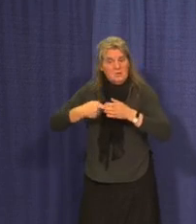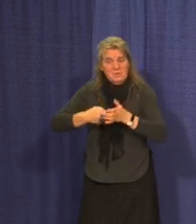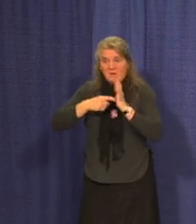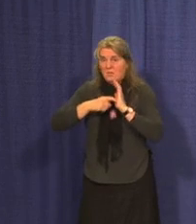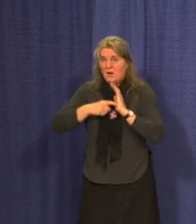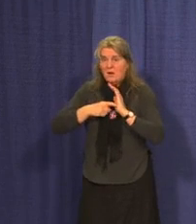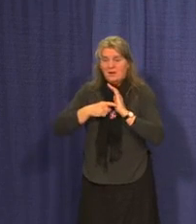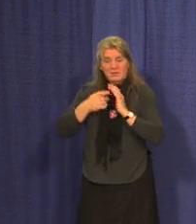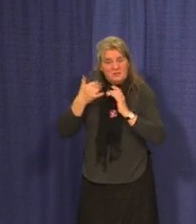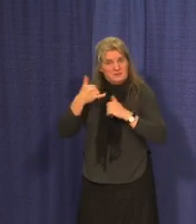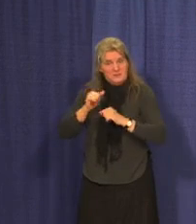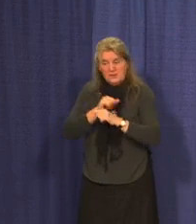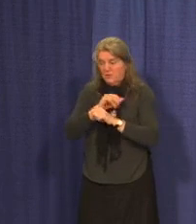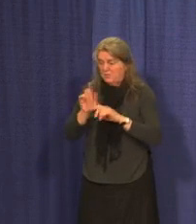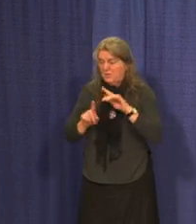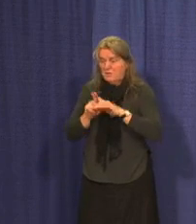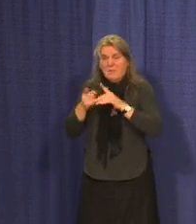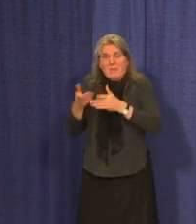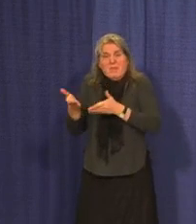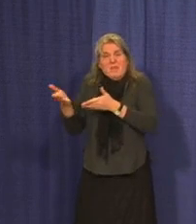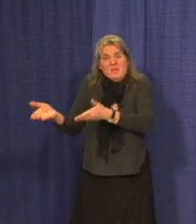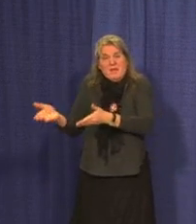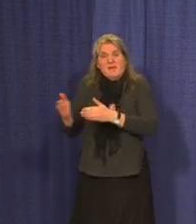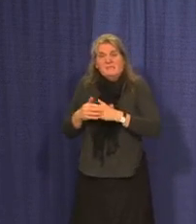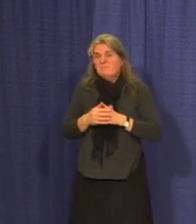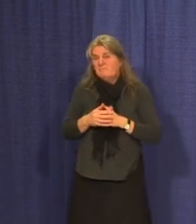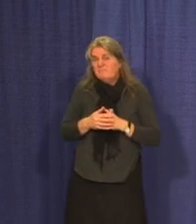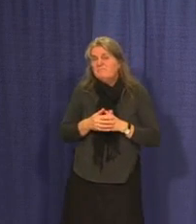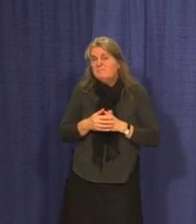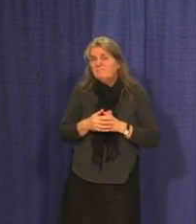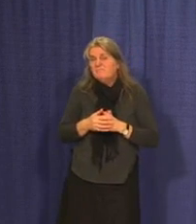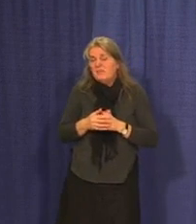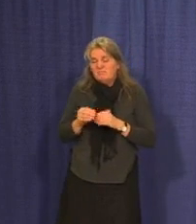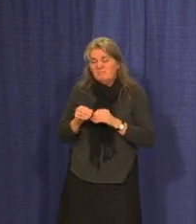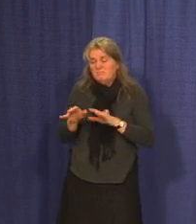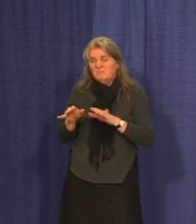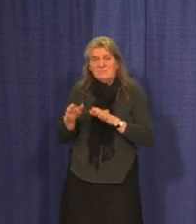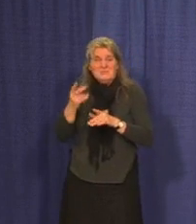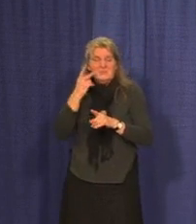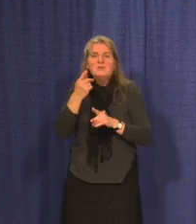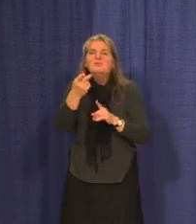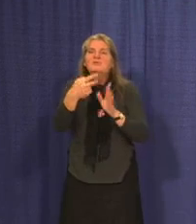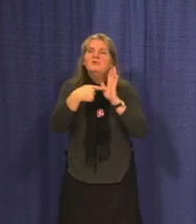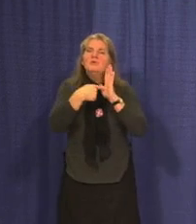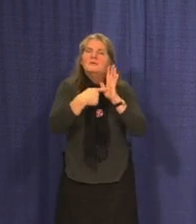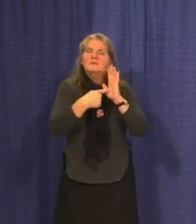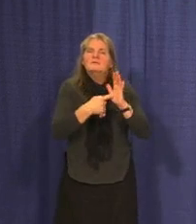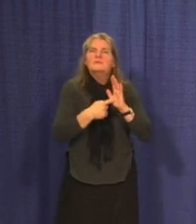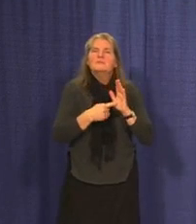strictest border requirements, we are seeing cases come up and spread.